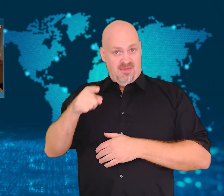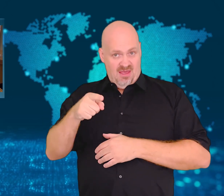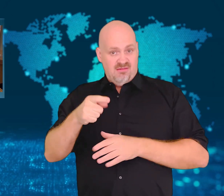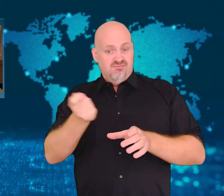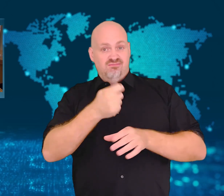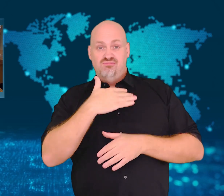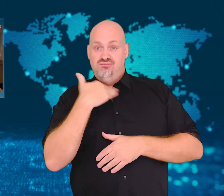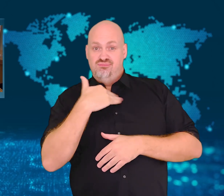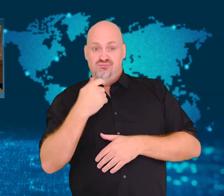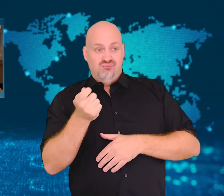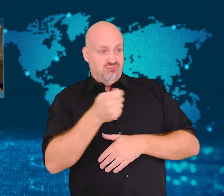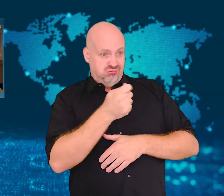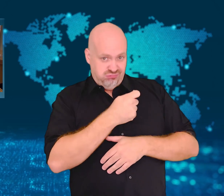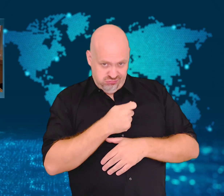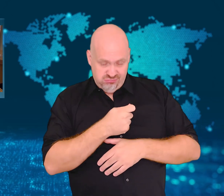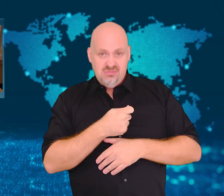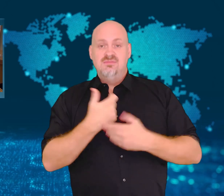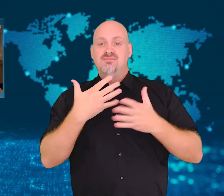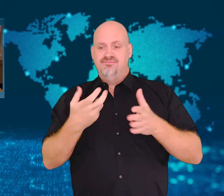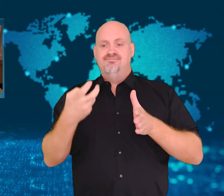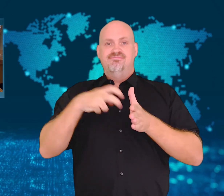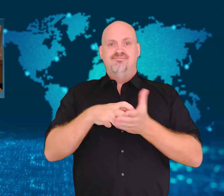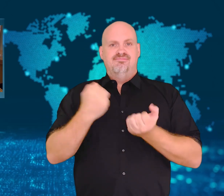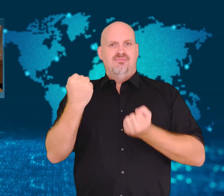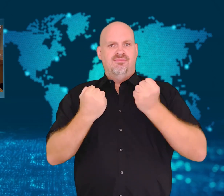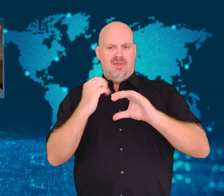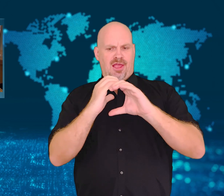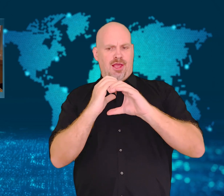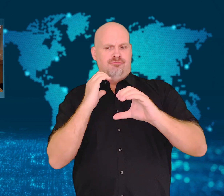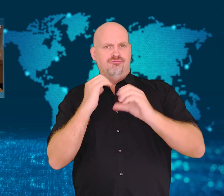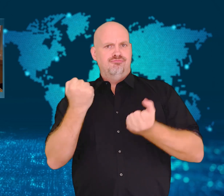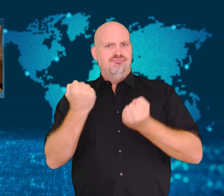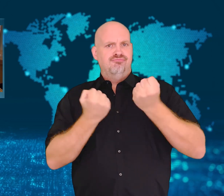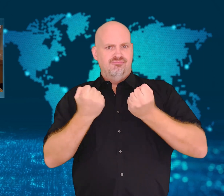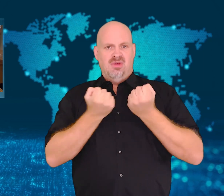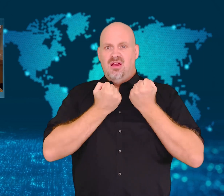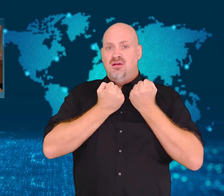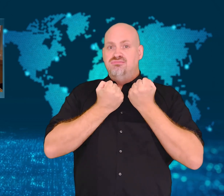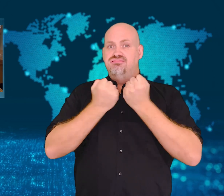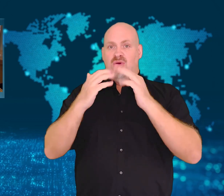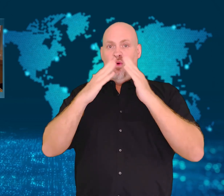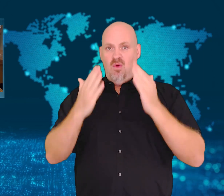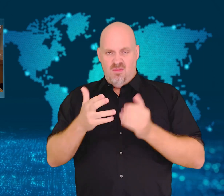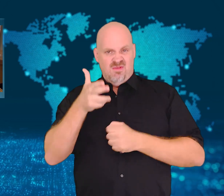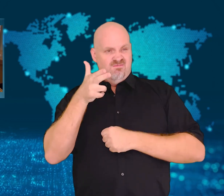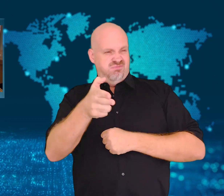After the massacre, he started driving home and continued to shoot